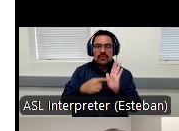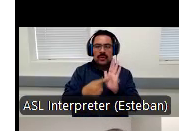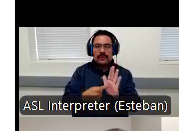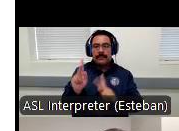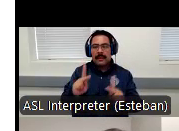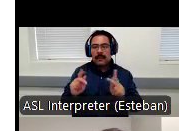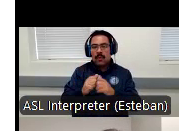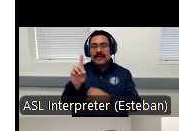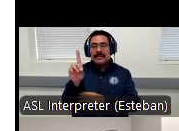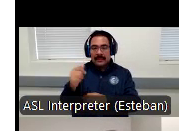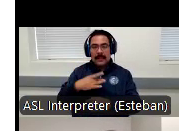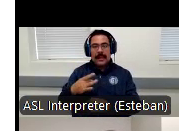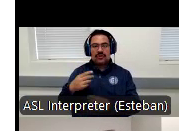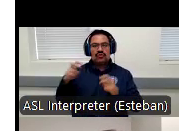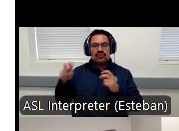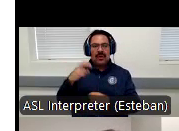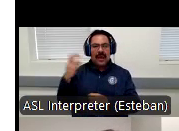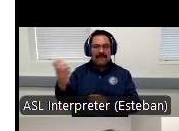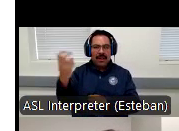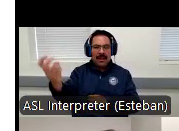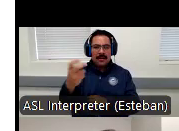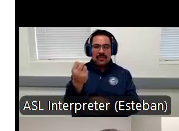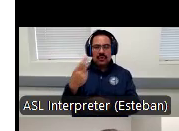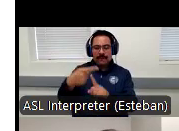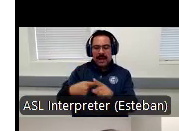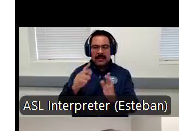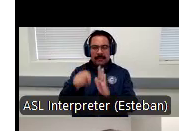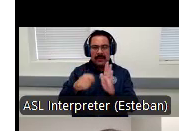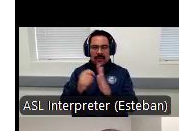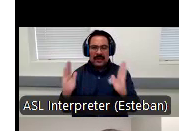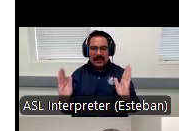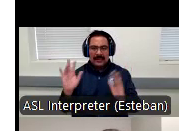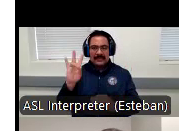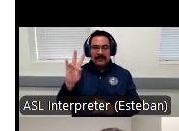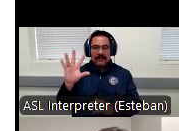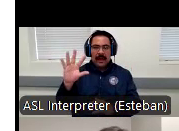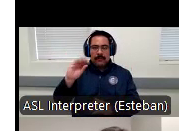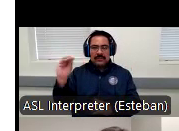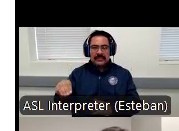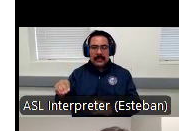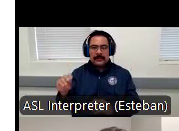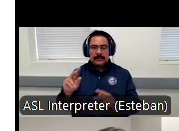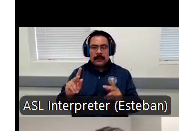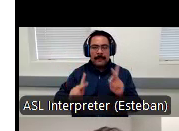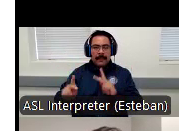do travel. In a 12-month time period, about 75% of people with mobility disabilities reported taking